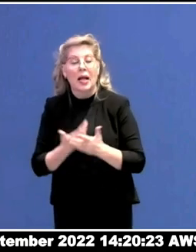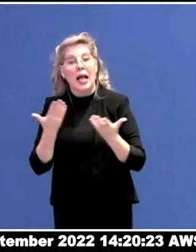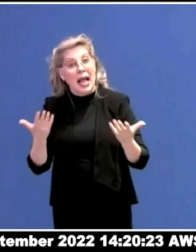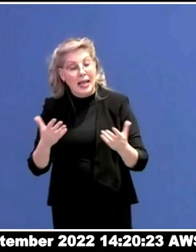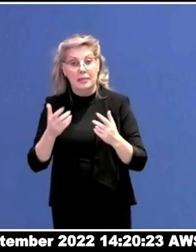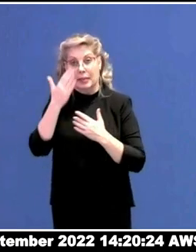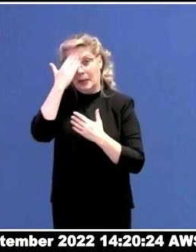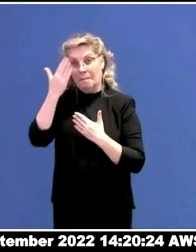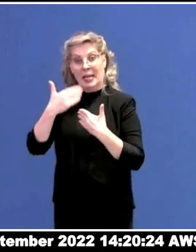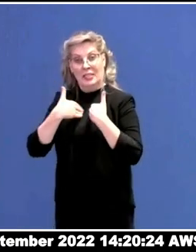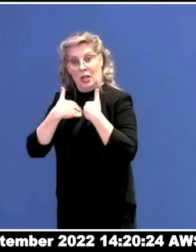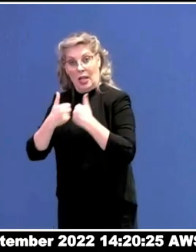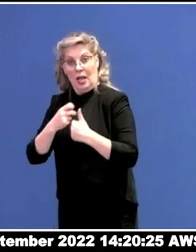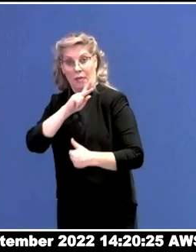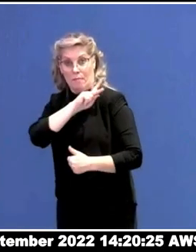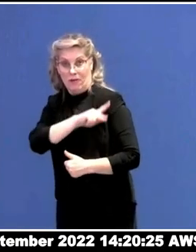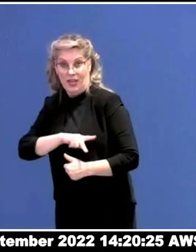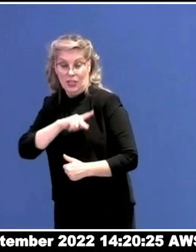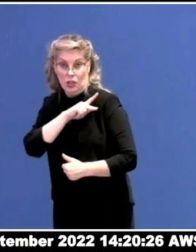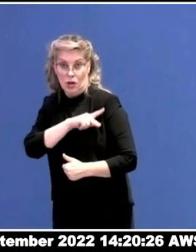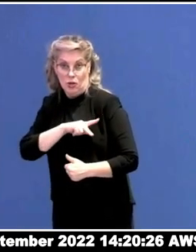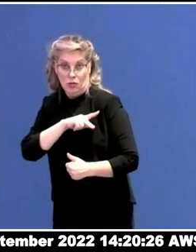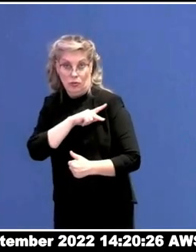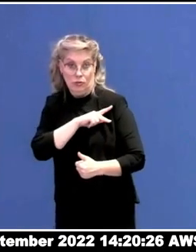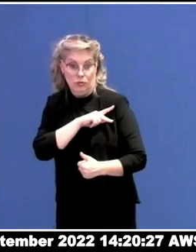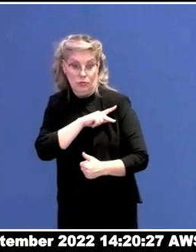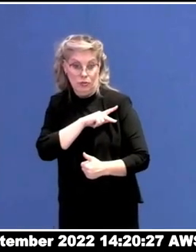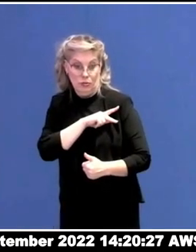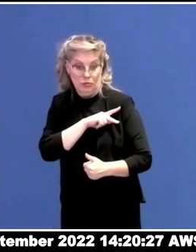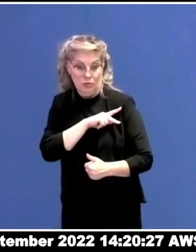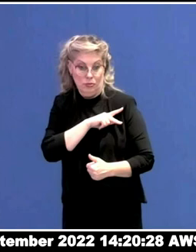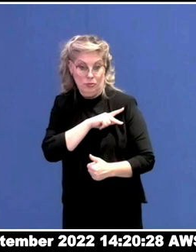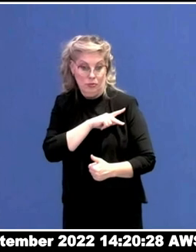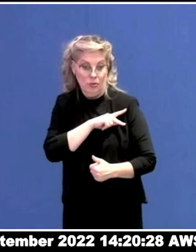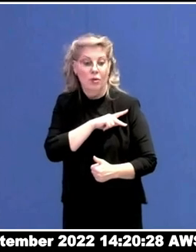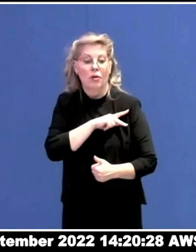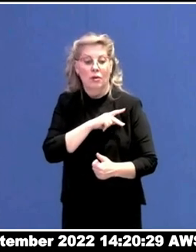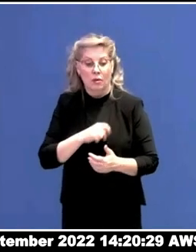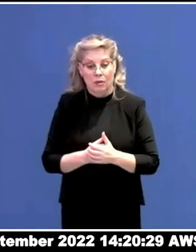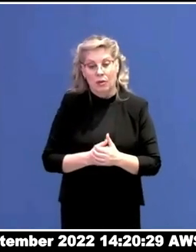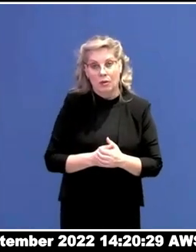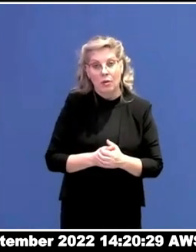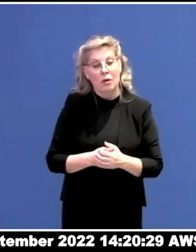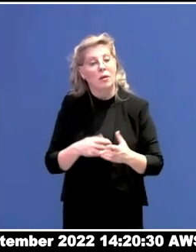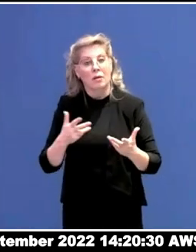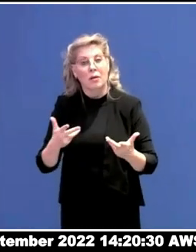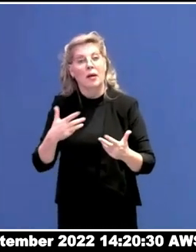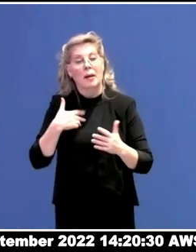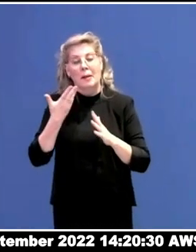outside services -- opposed to trying to hide that information and trying to, you